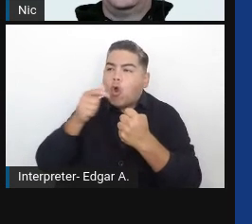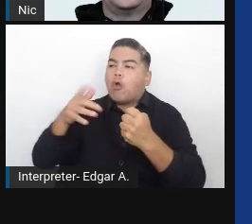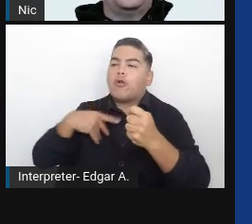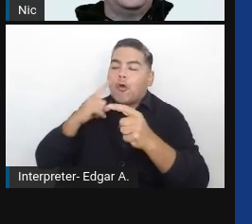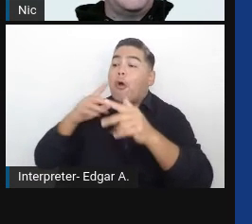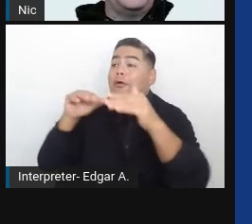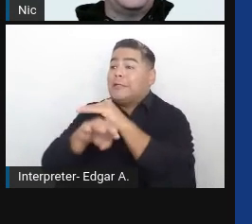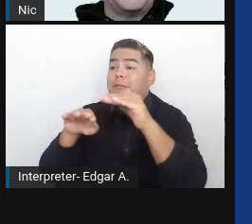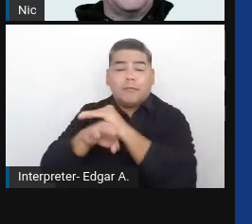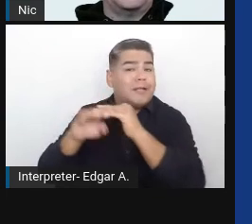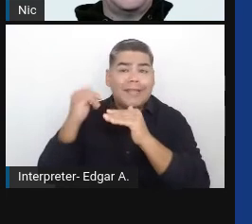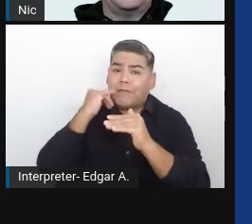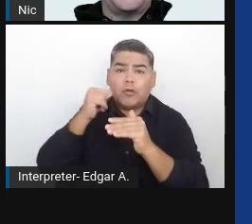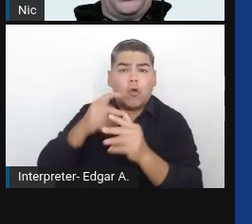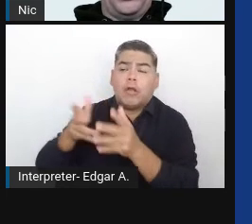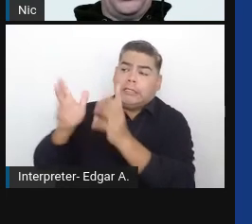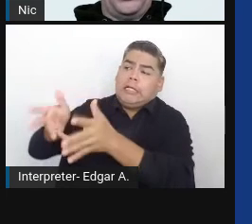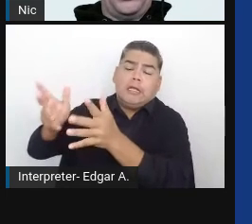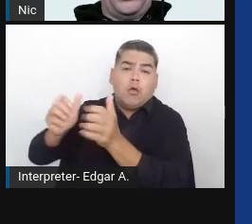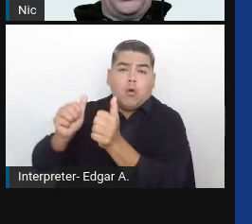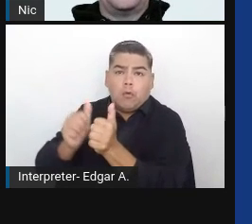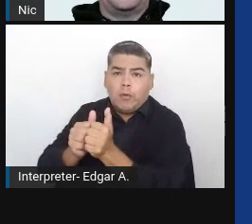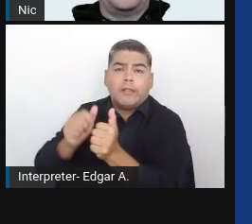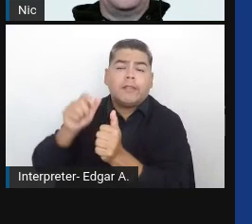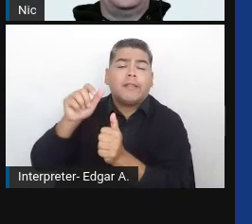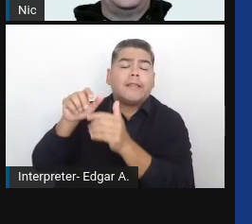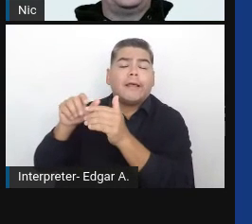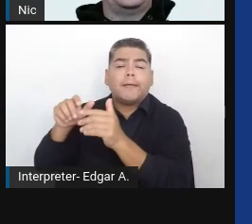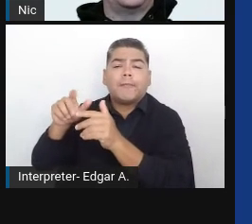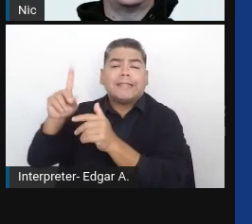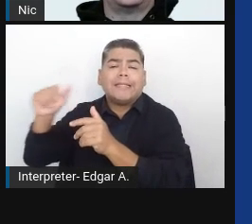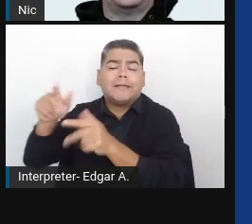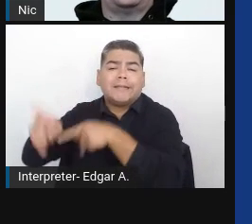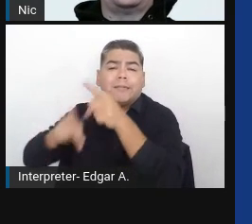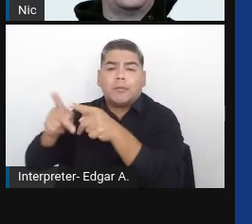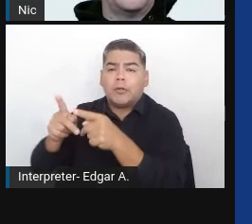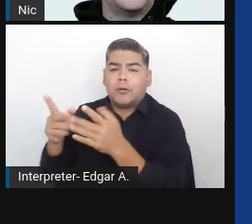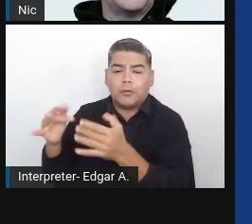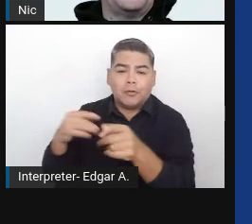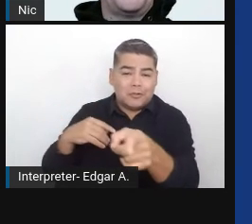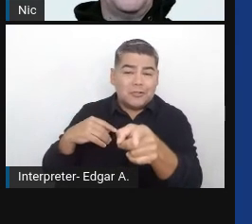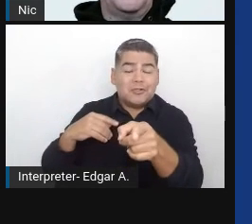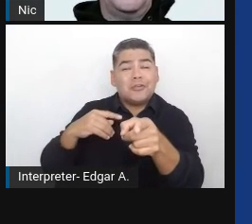There's a related saying that is also very important, do it with us, not for us.